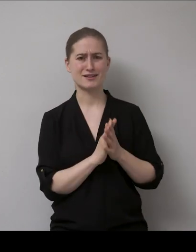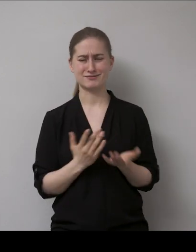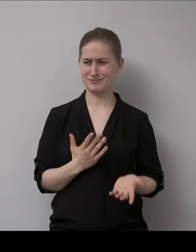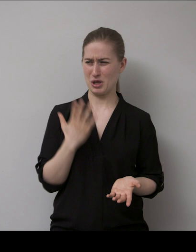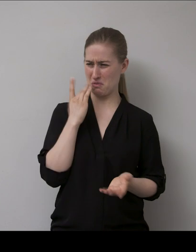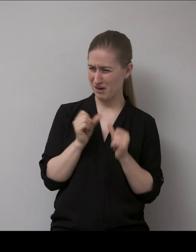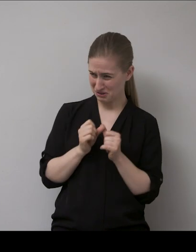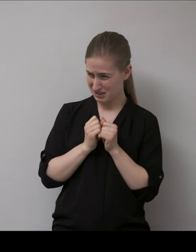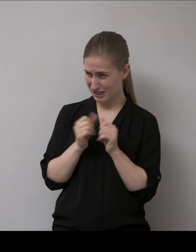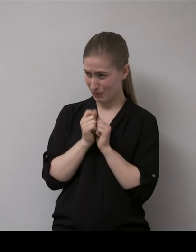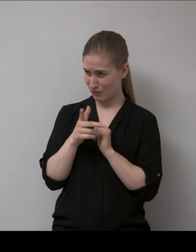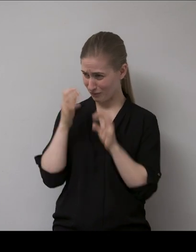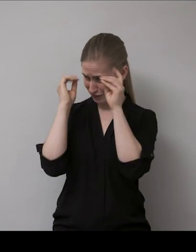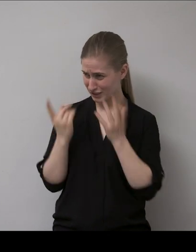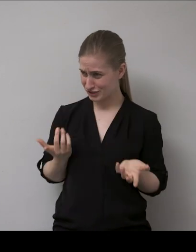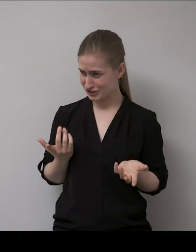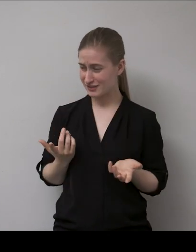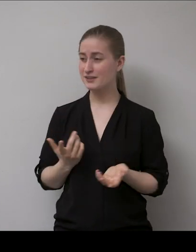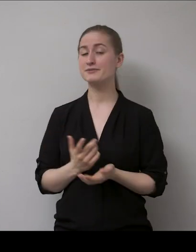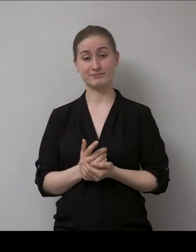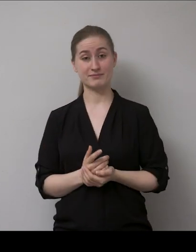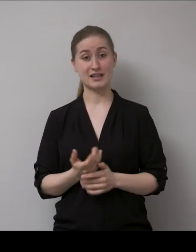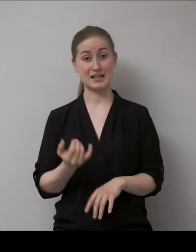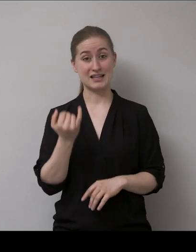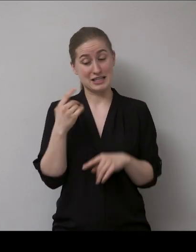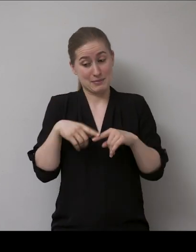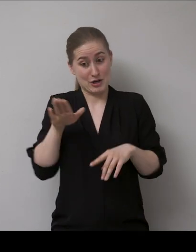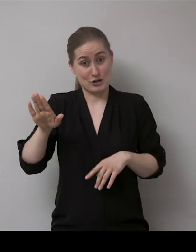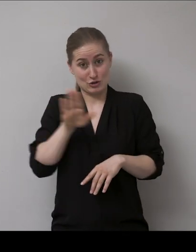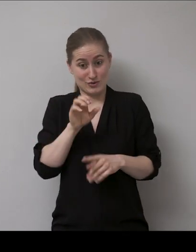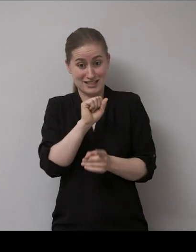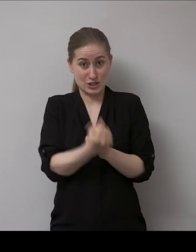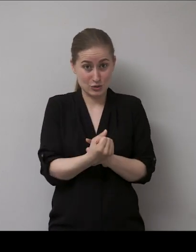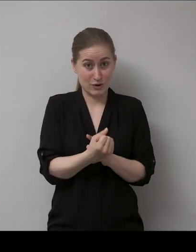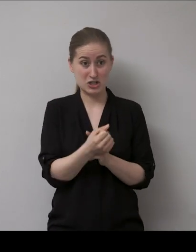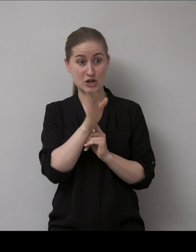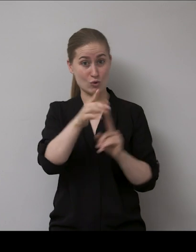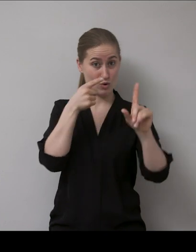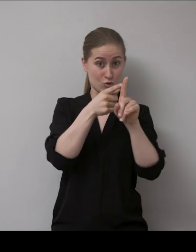why are you continuing with your education? And, depending on your situation and your goals,